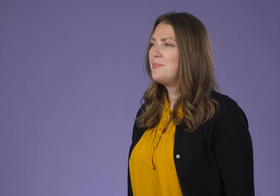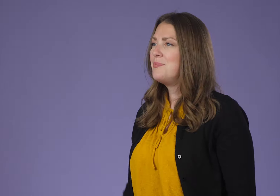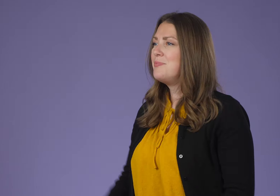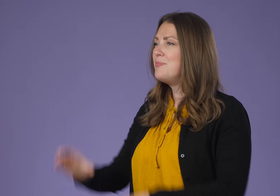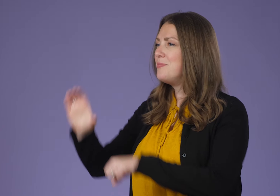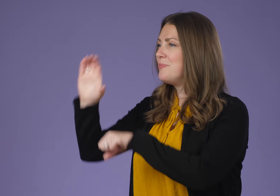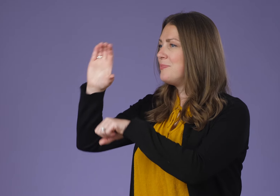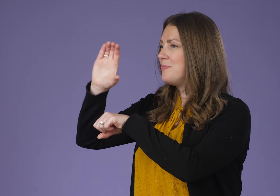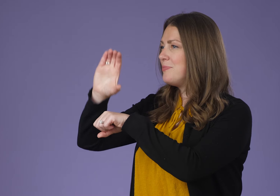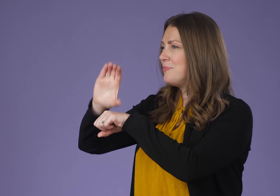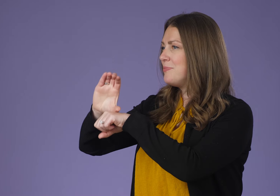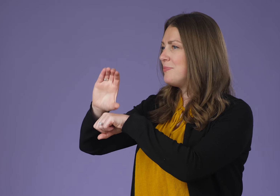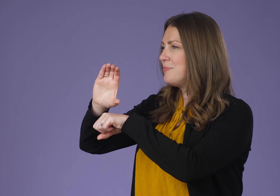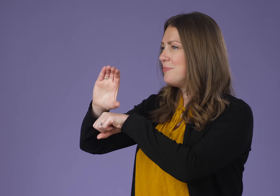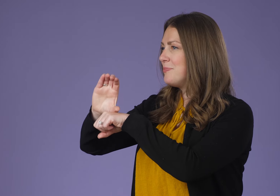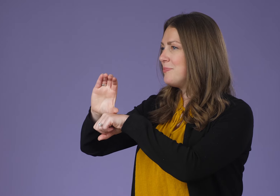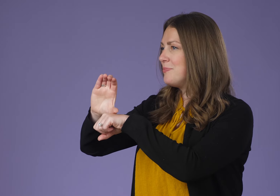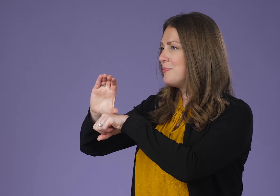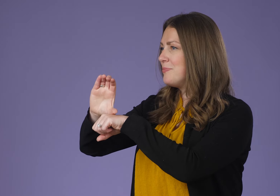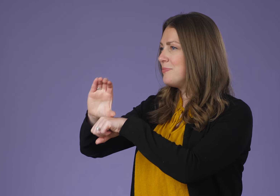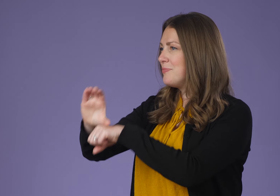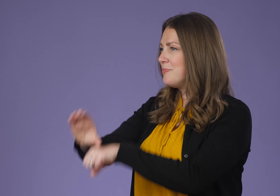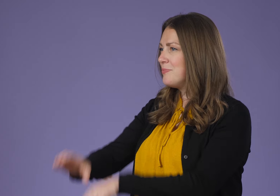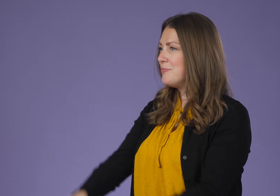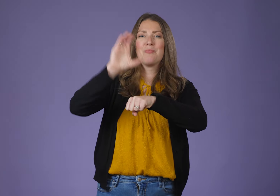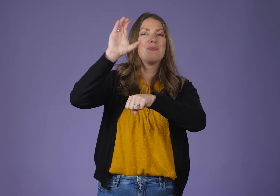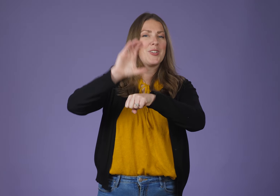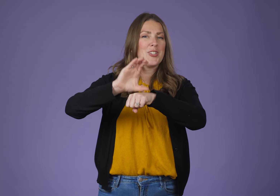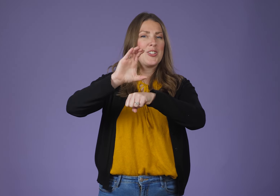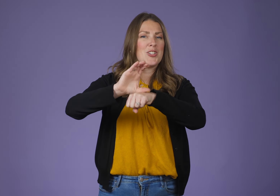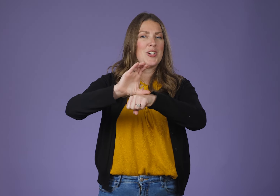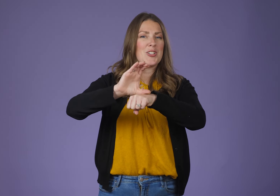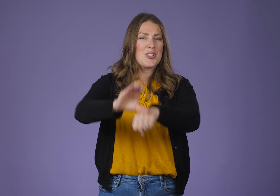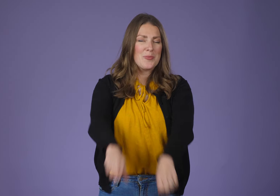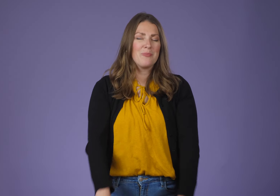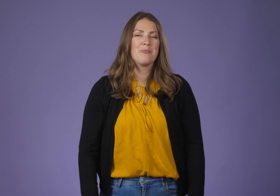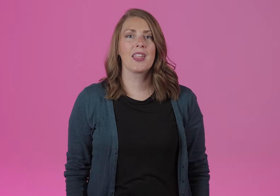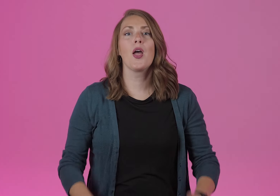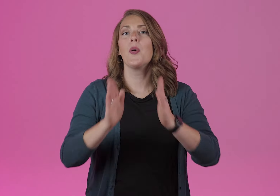Think of the church being built on a rock. Church.